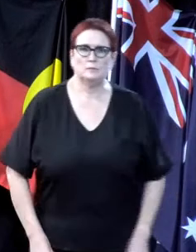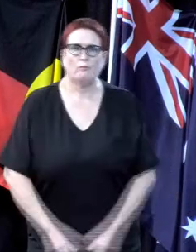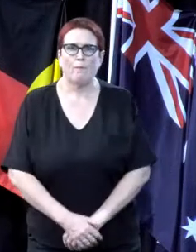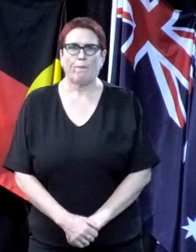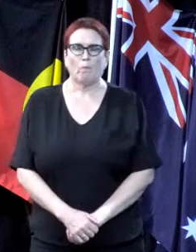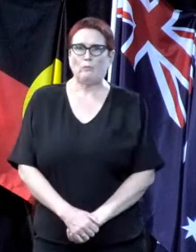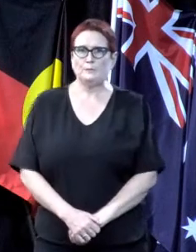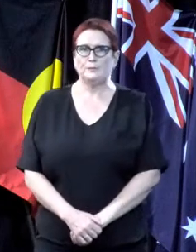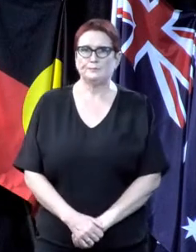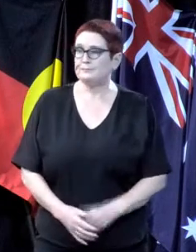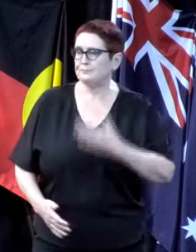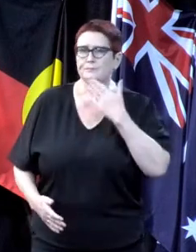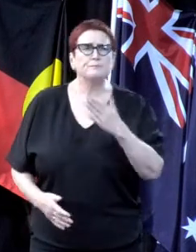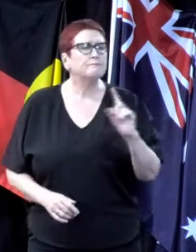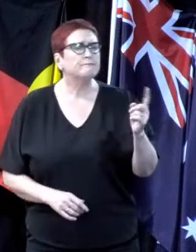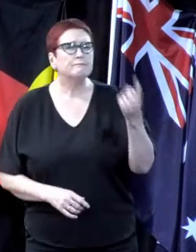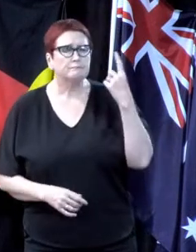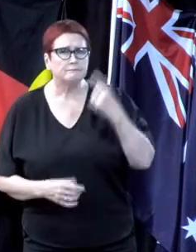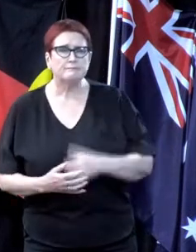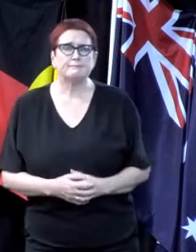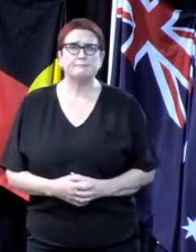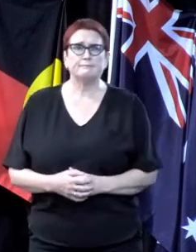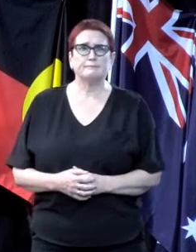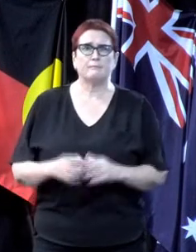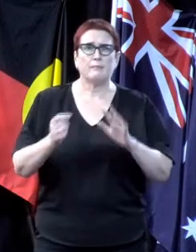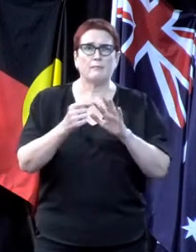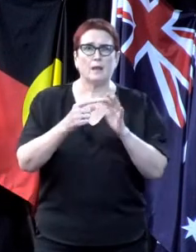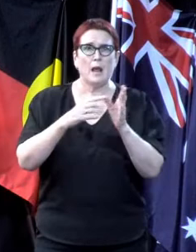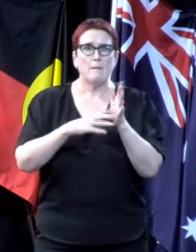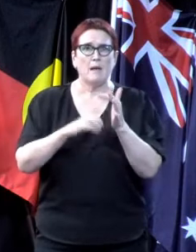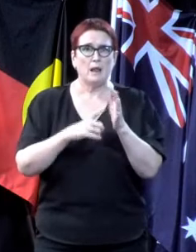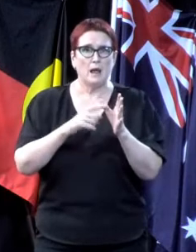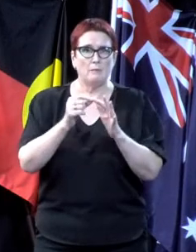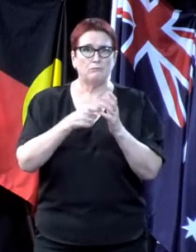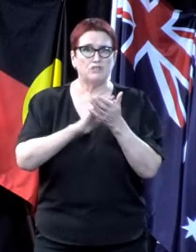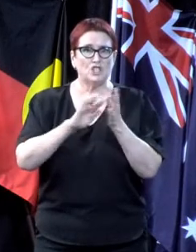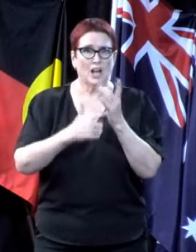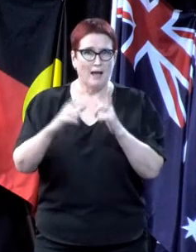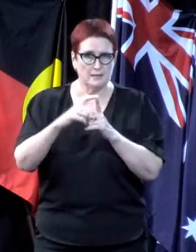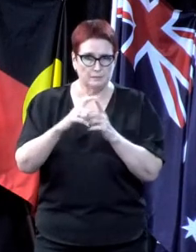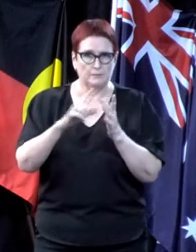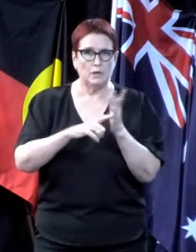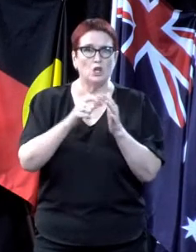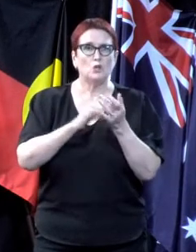I call Pamela Prichard, Judith Fenoglio and Grant Allan Dale.